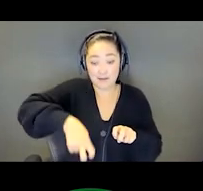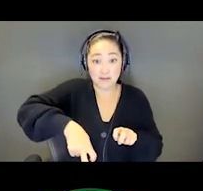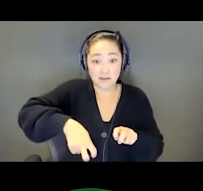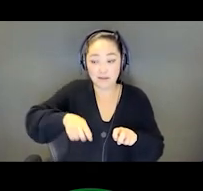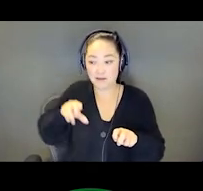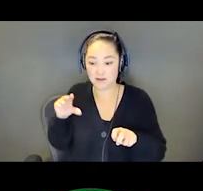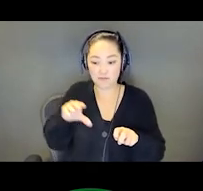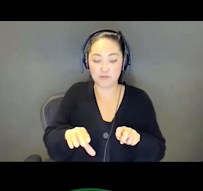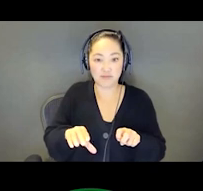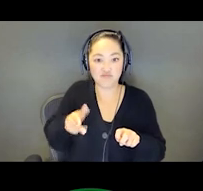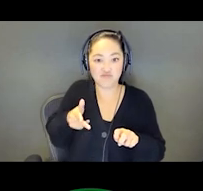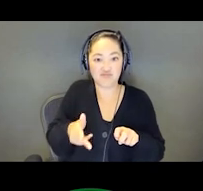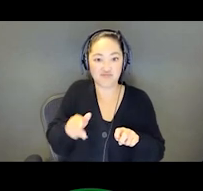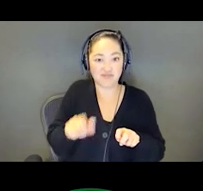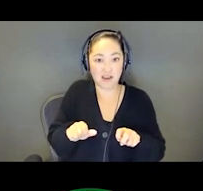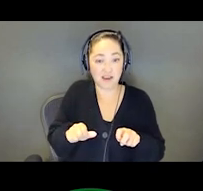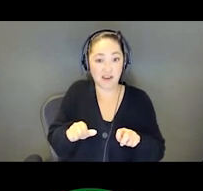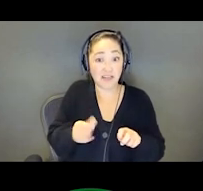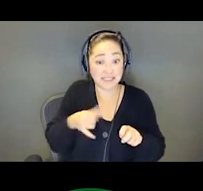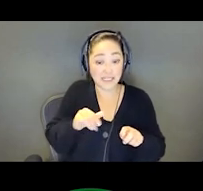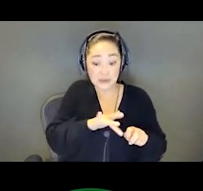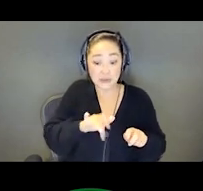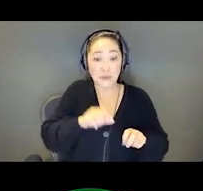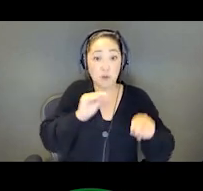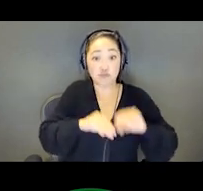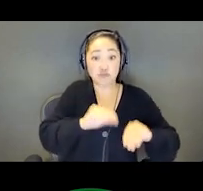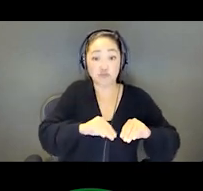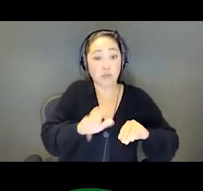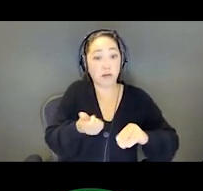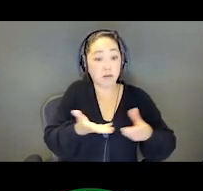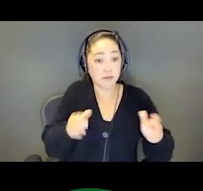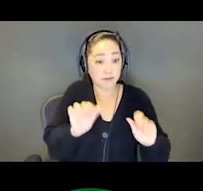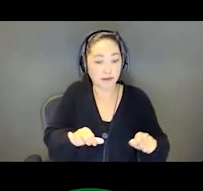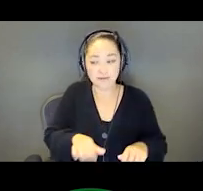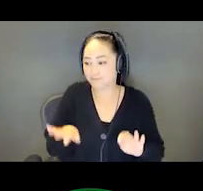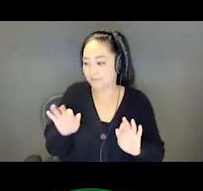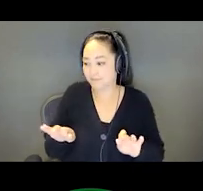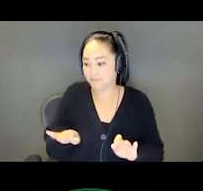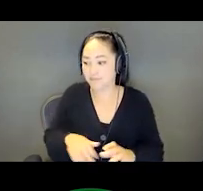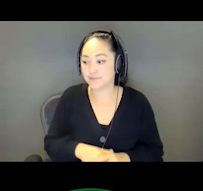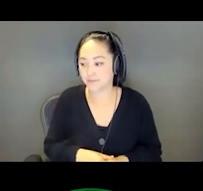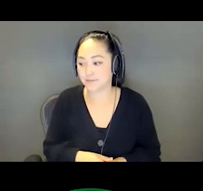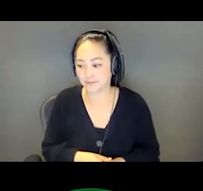other stuff in the trunk. Fantastic. Yeah, that's great to hear. Okay, and I'm gonna squeeze in one last one.